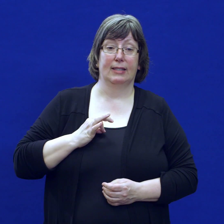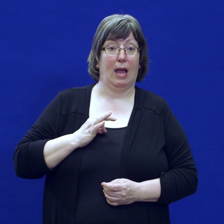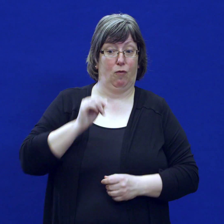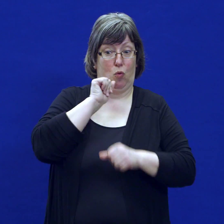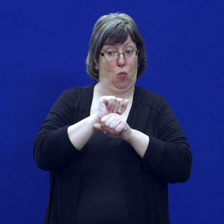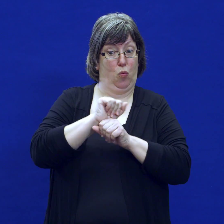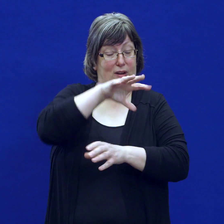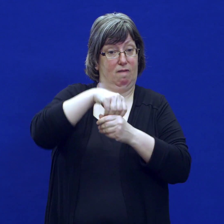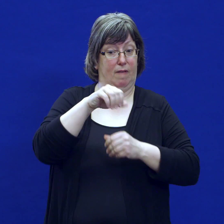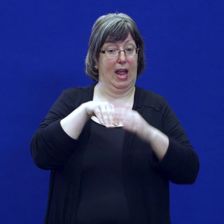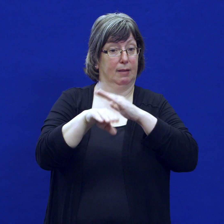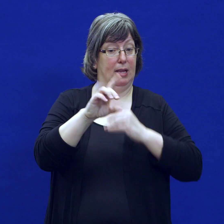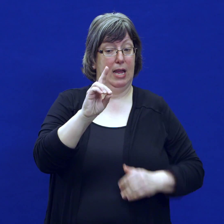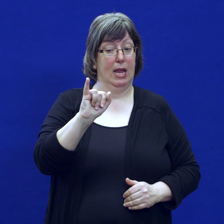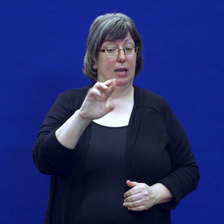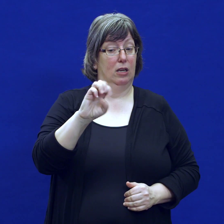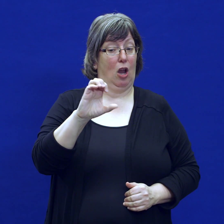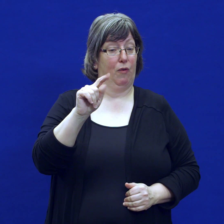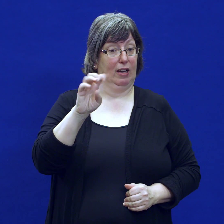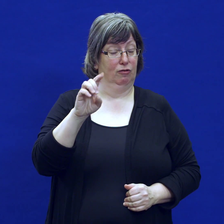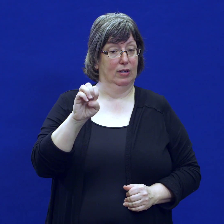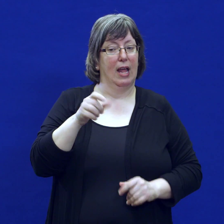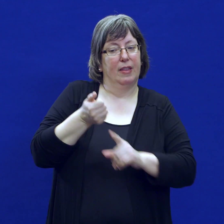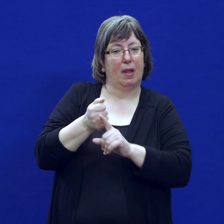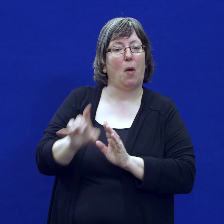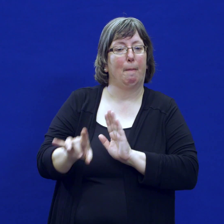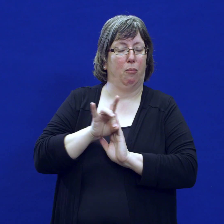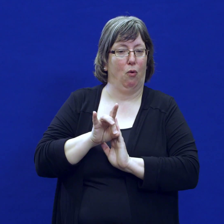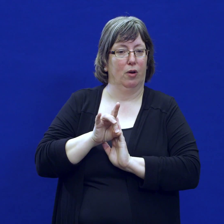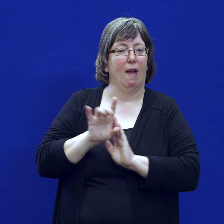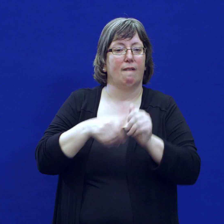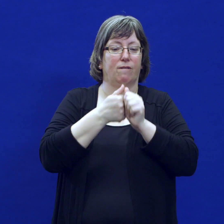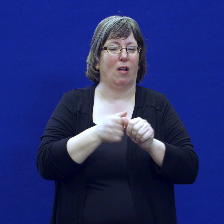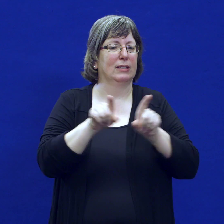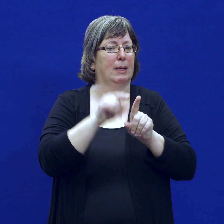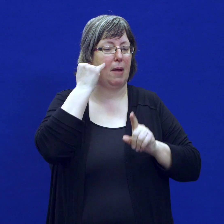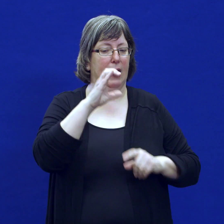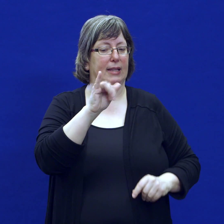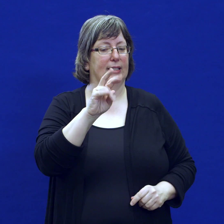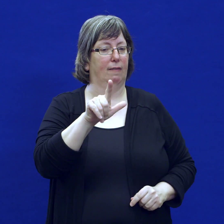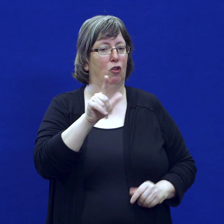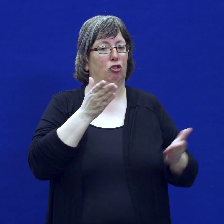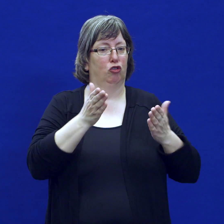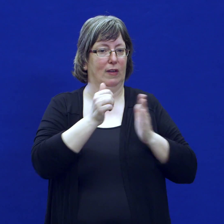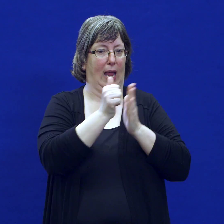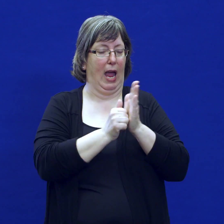Directorate shall be appointed pursuant to the Civil Service Act